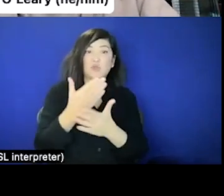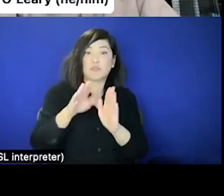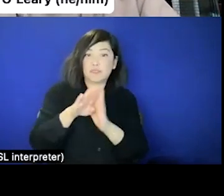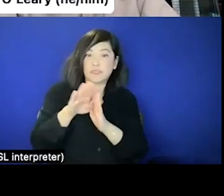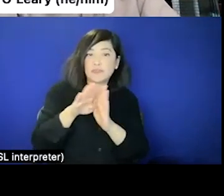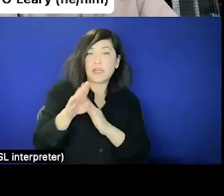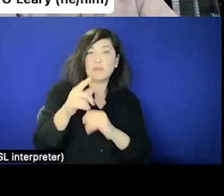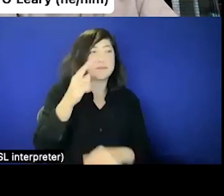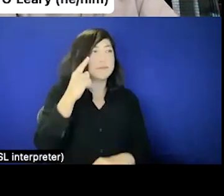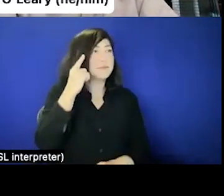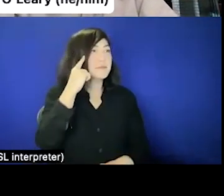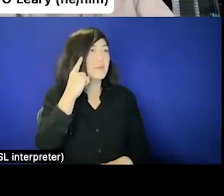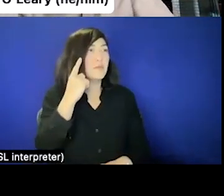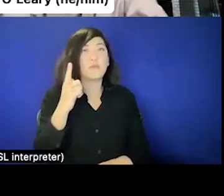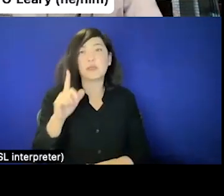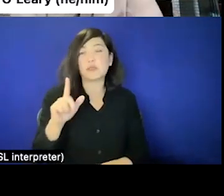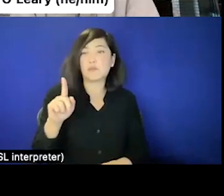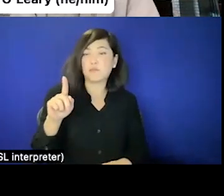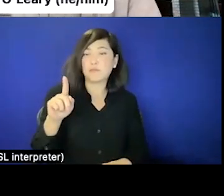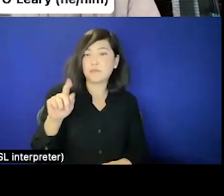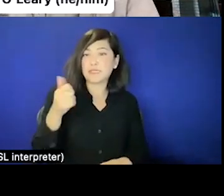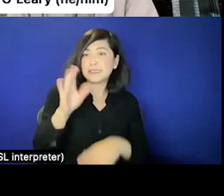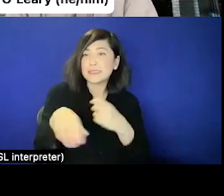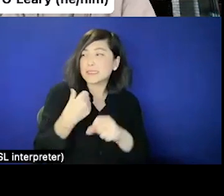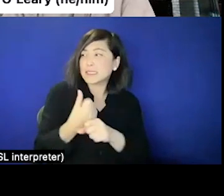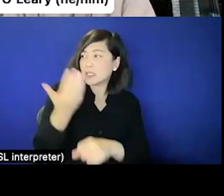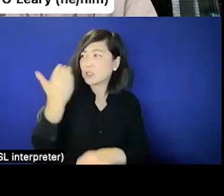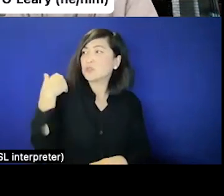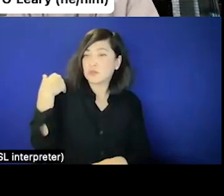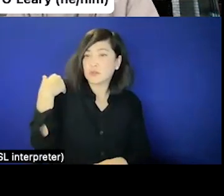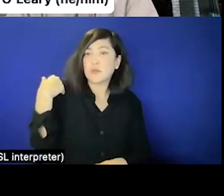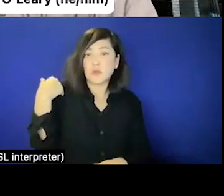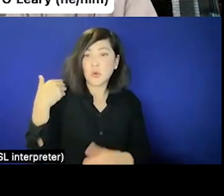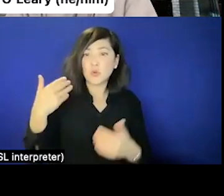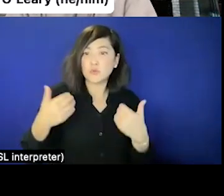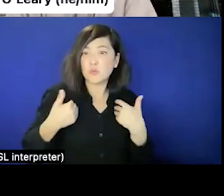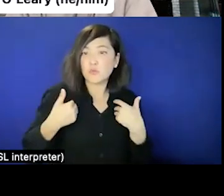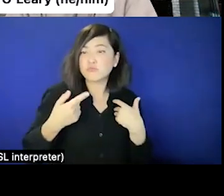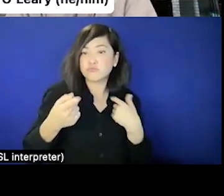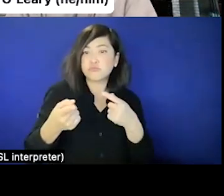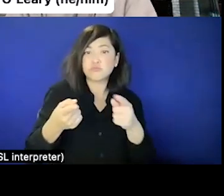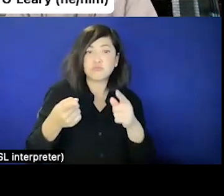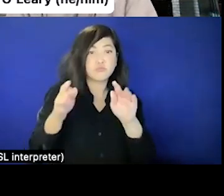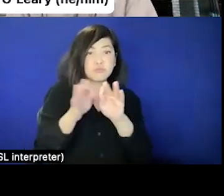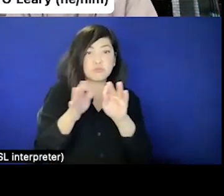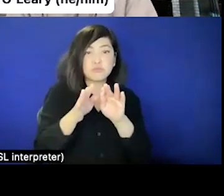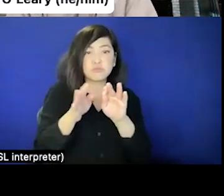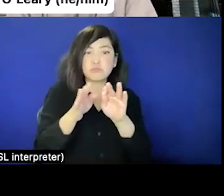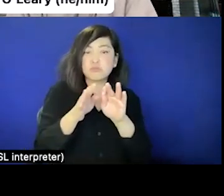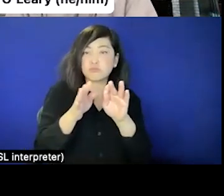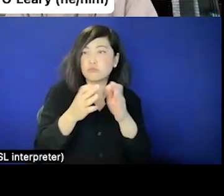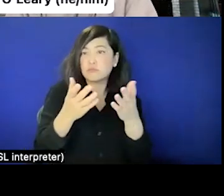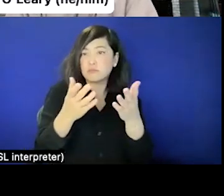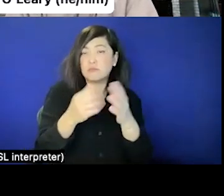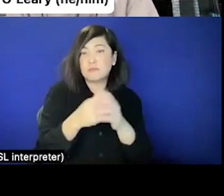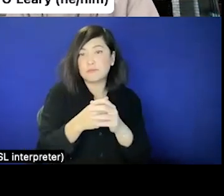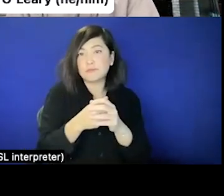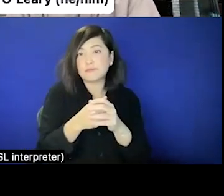ago, or they're about a decade ago, the advent of agency pricing, which was largely limited